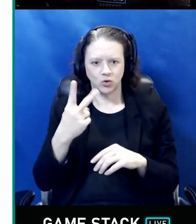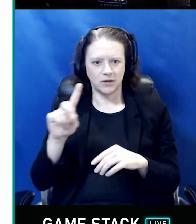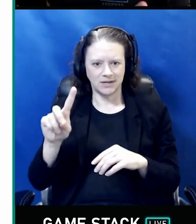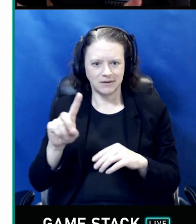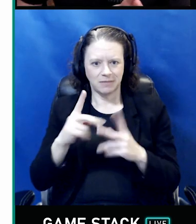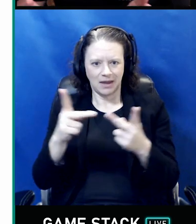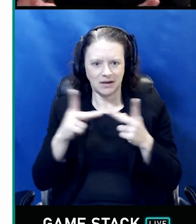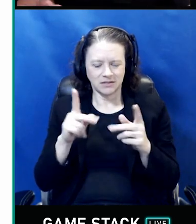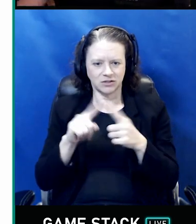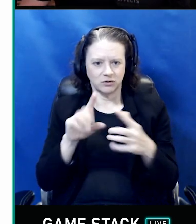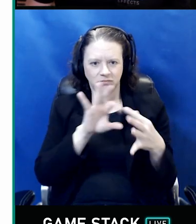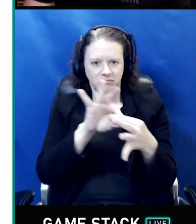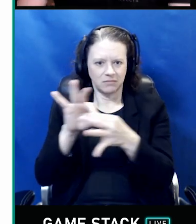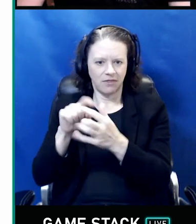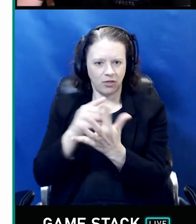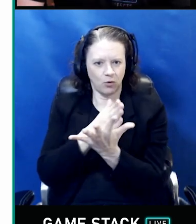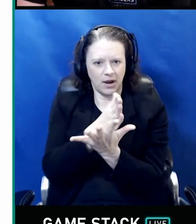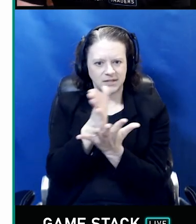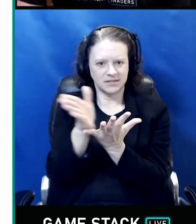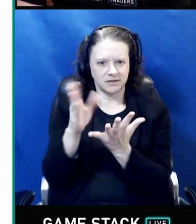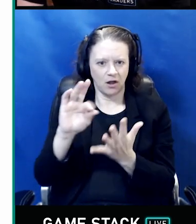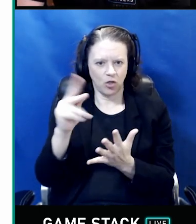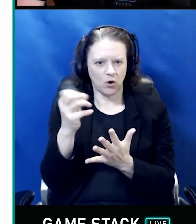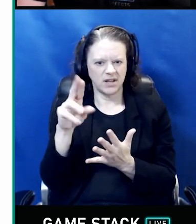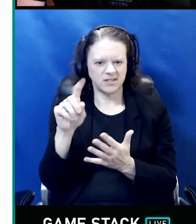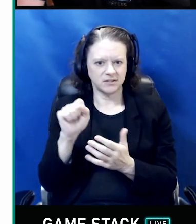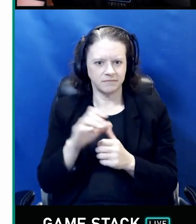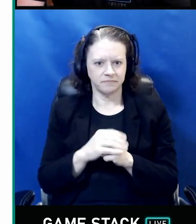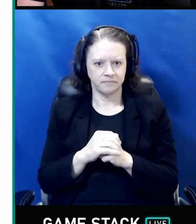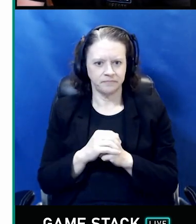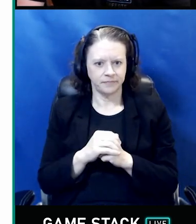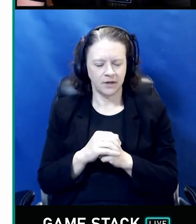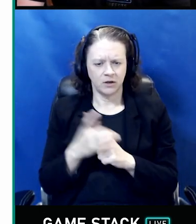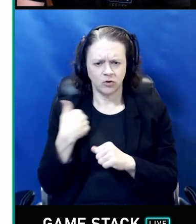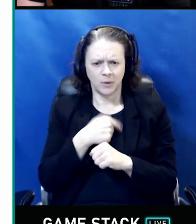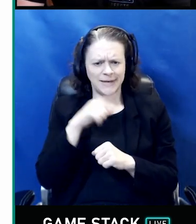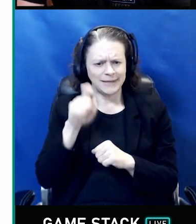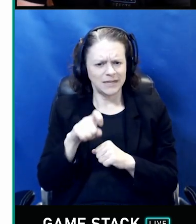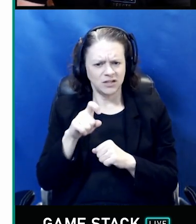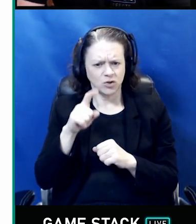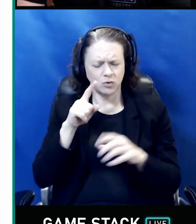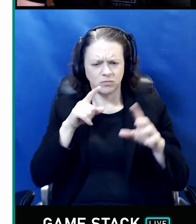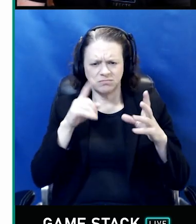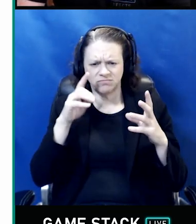usually called threads and compute shaders. So we needed to devise a way to define these quads